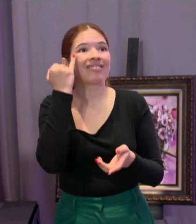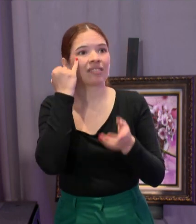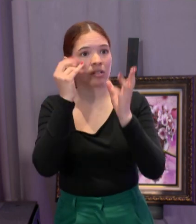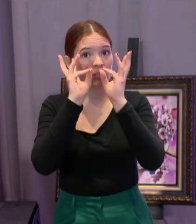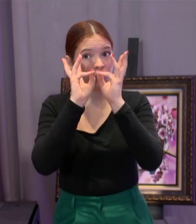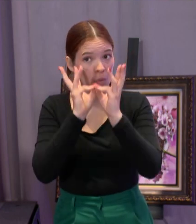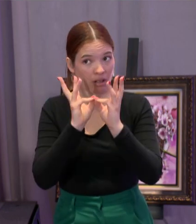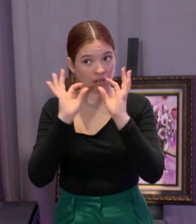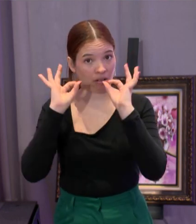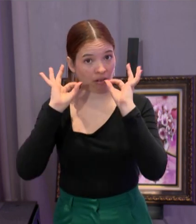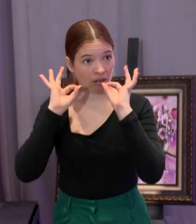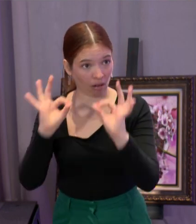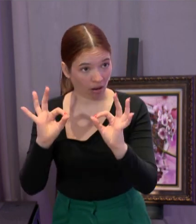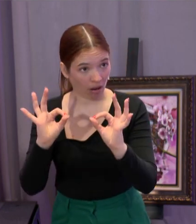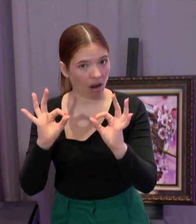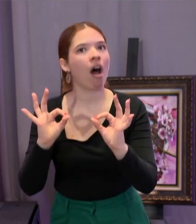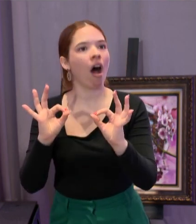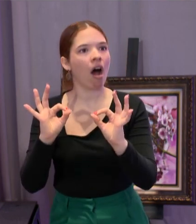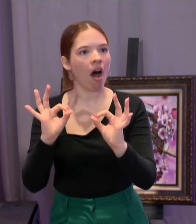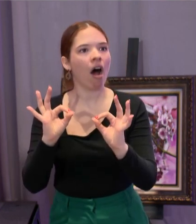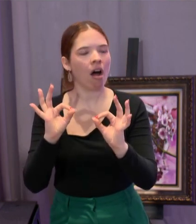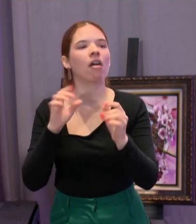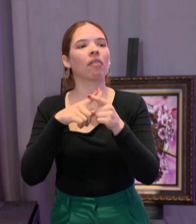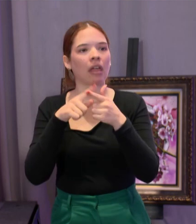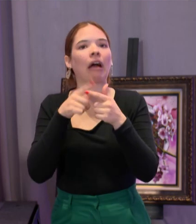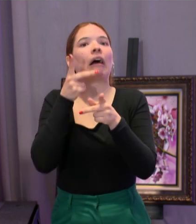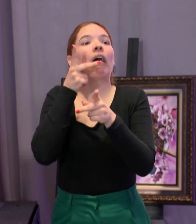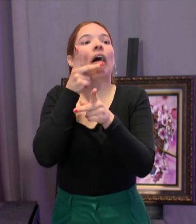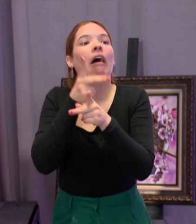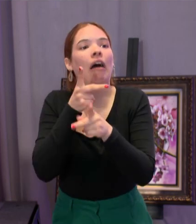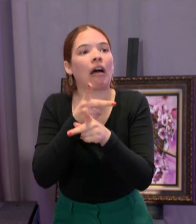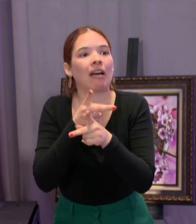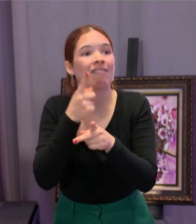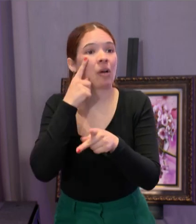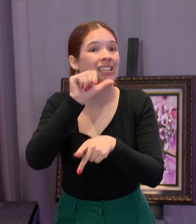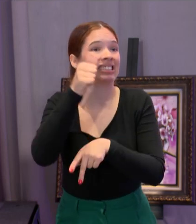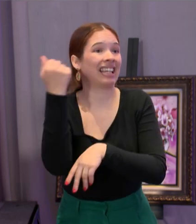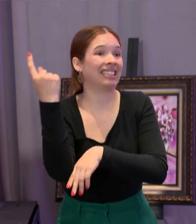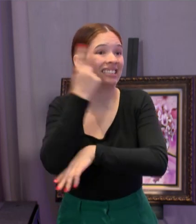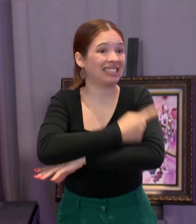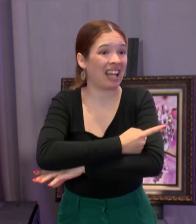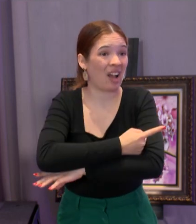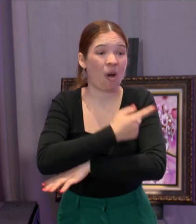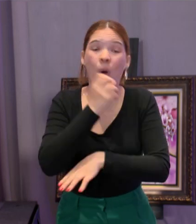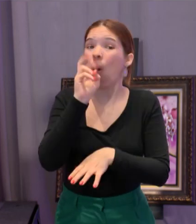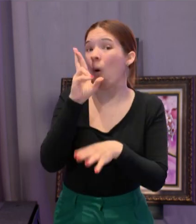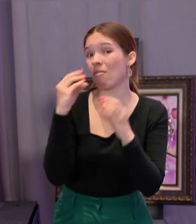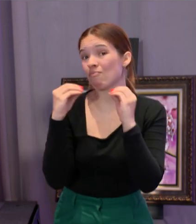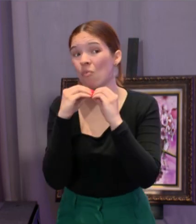WEATHER CONDITIONS ARE JUST RIGHT, THE TREES MAY KEEP THEIR